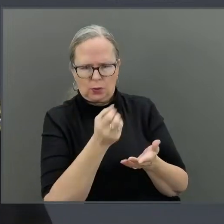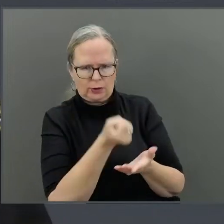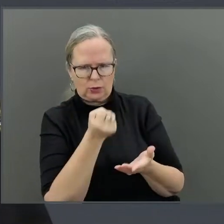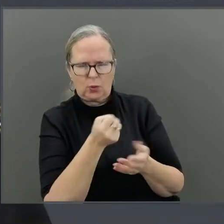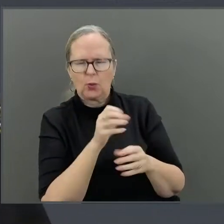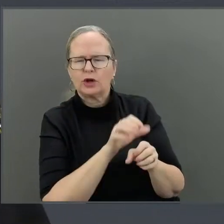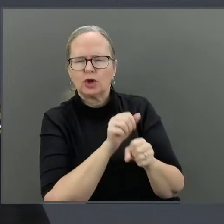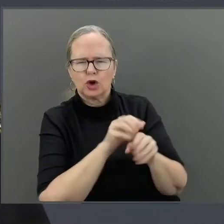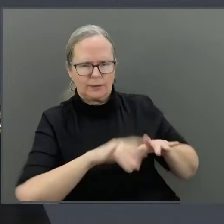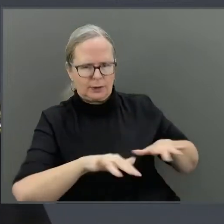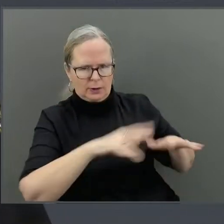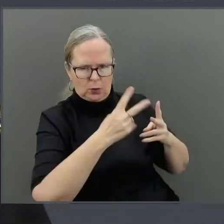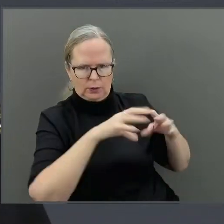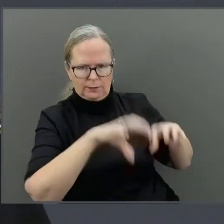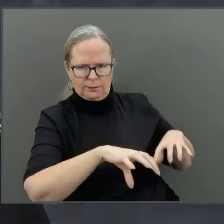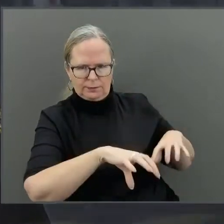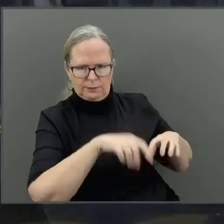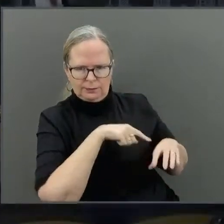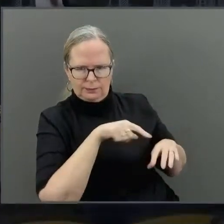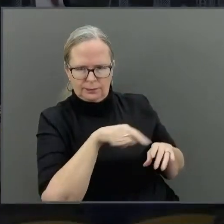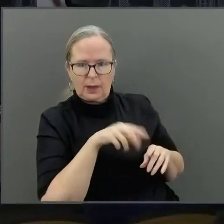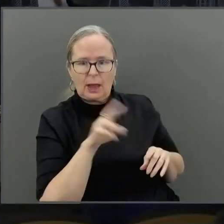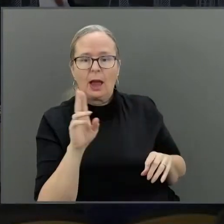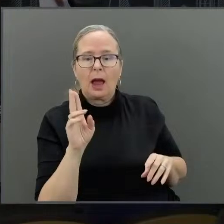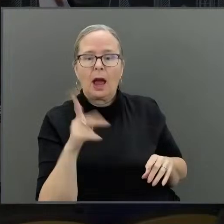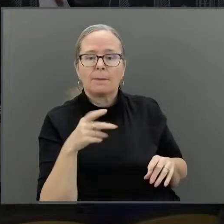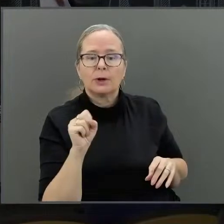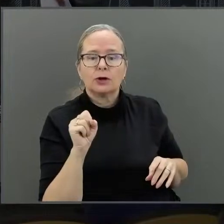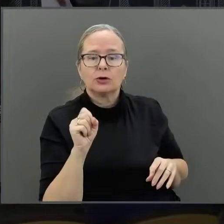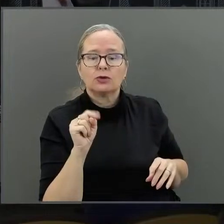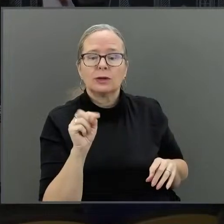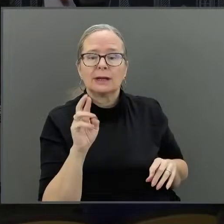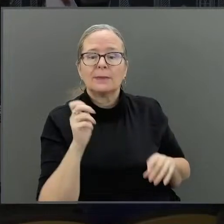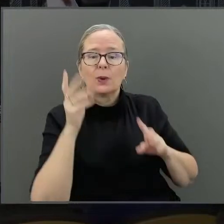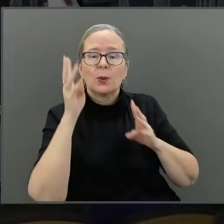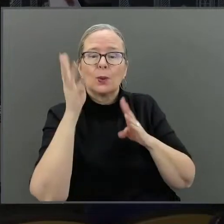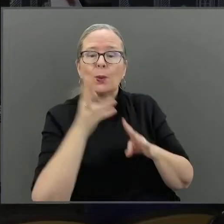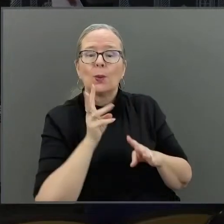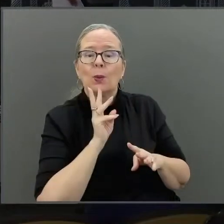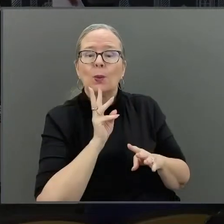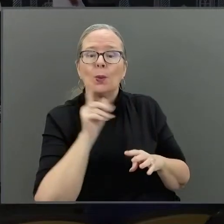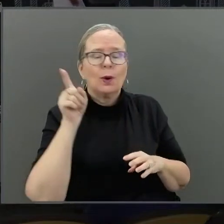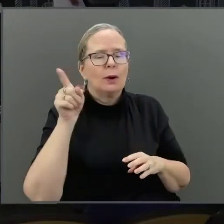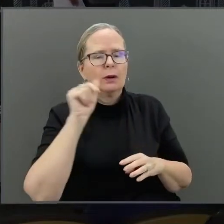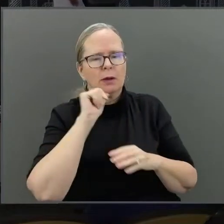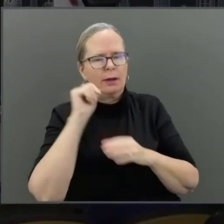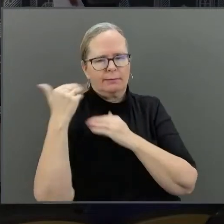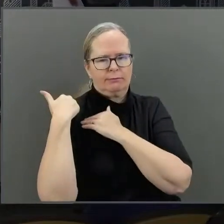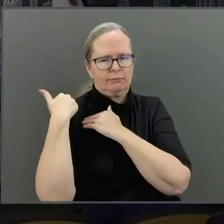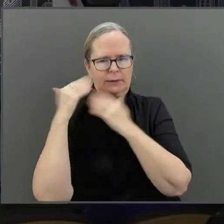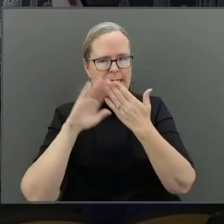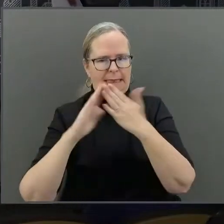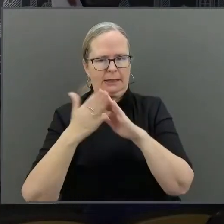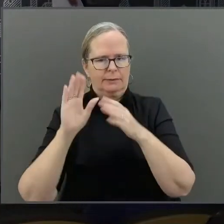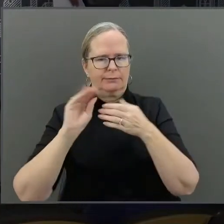not something I can comment on yeah for the mayor um you told us in recent updates uh that the city